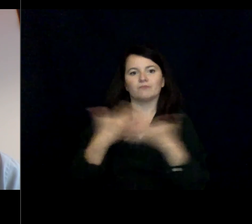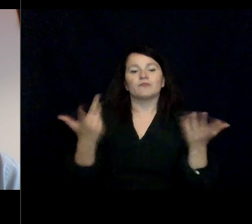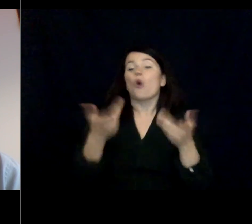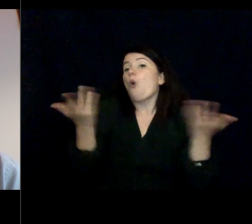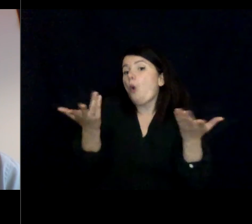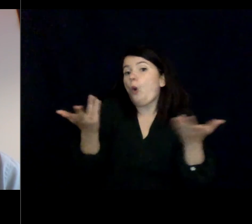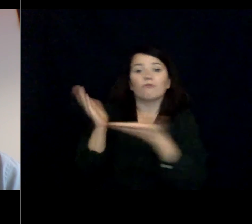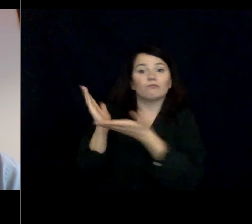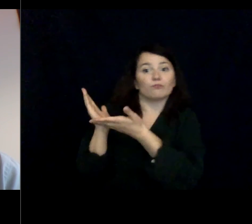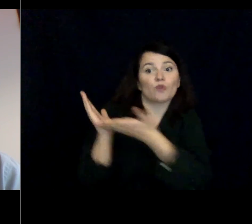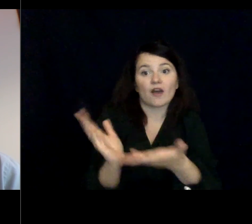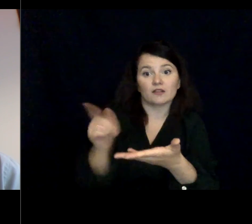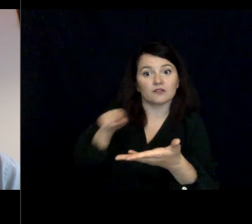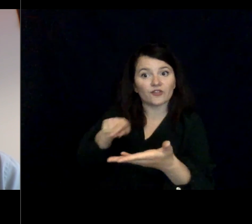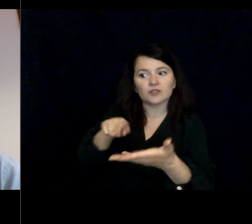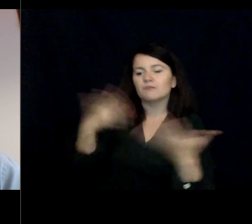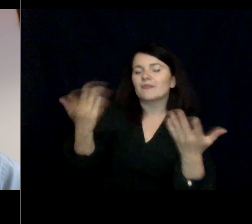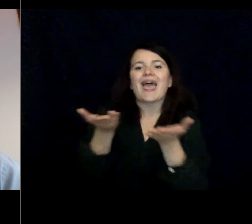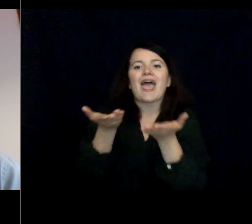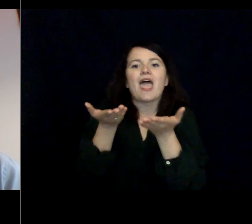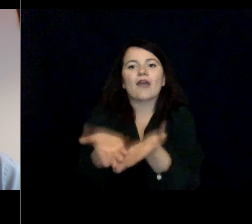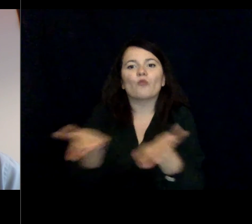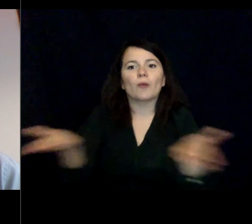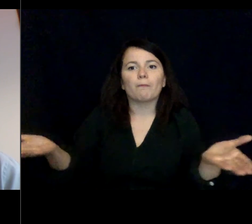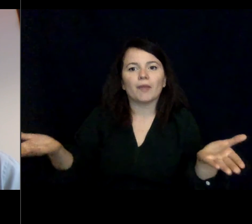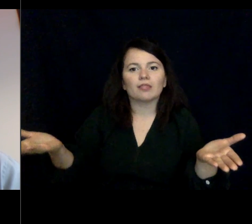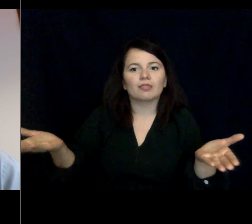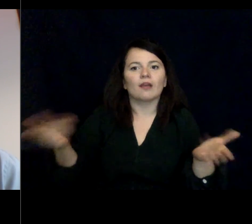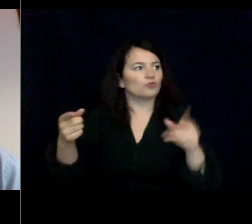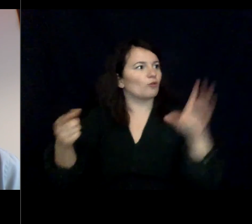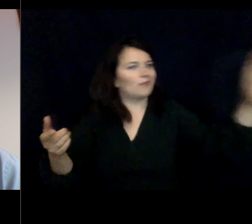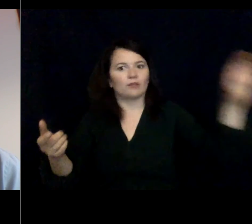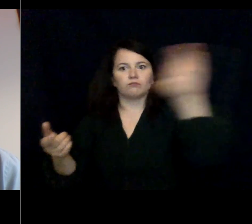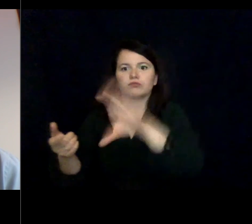and to deal with extra costs that weren't foreseen